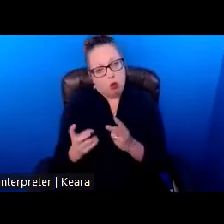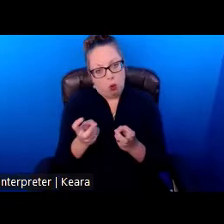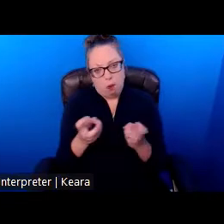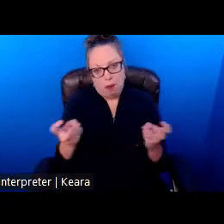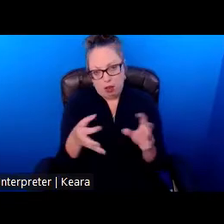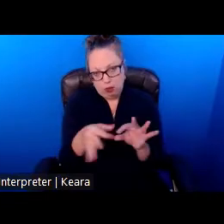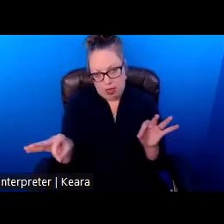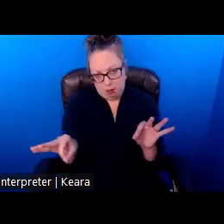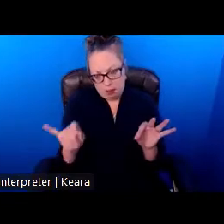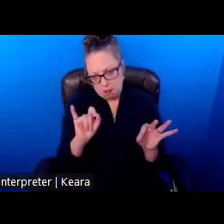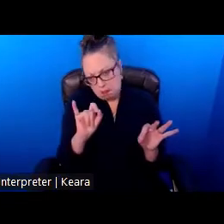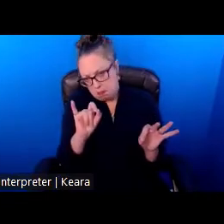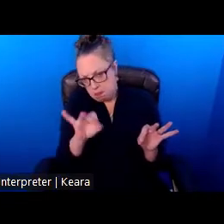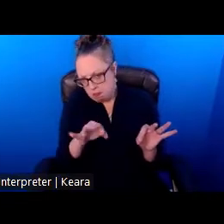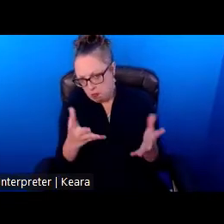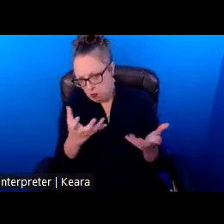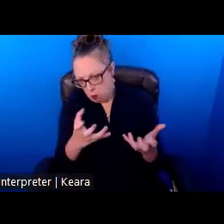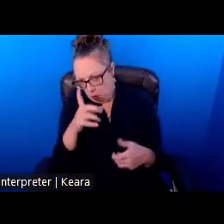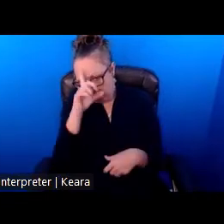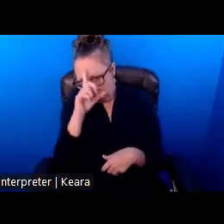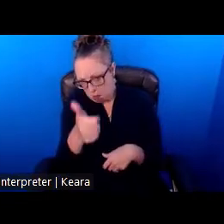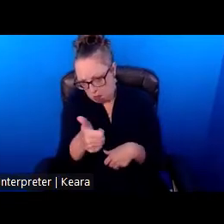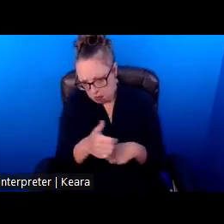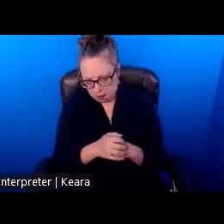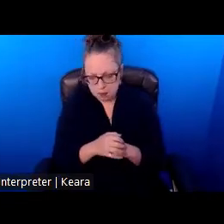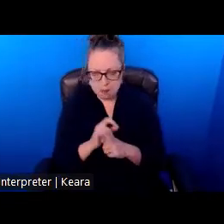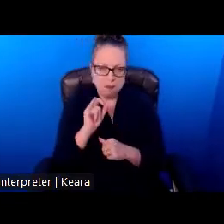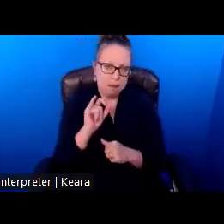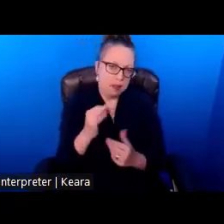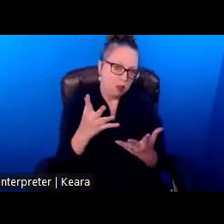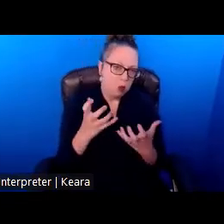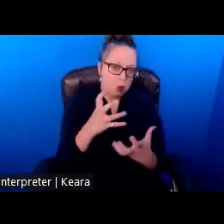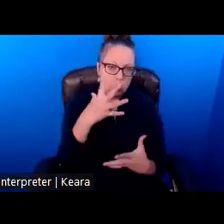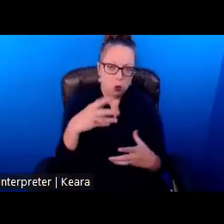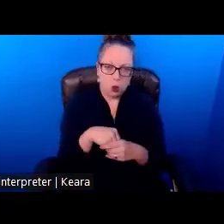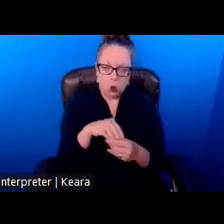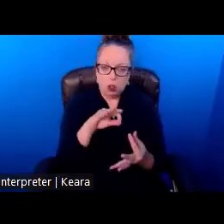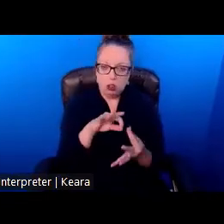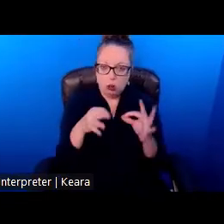Applicants who wish to include interpretation of the work or information about their creative